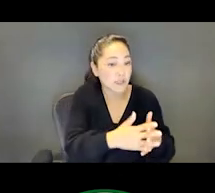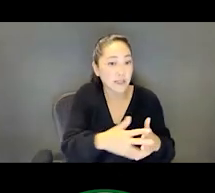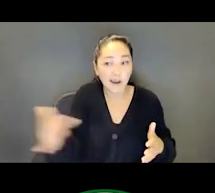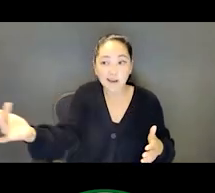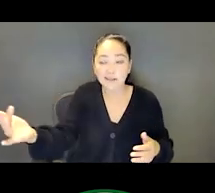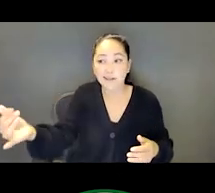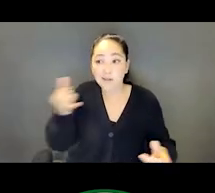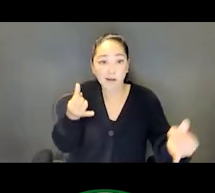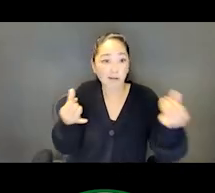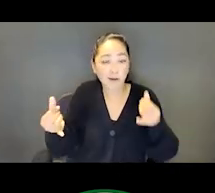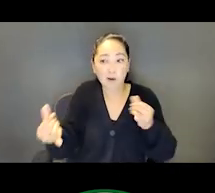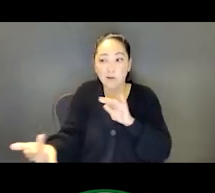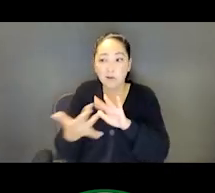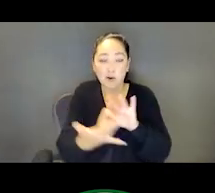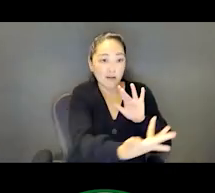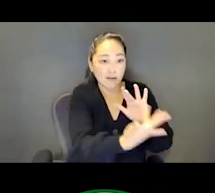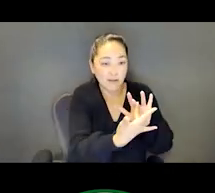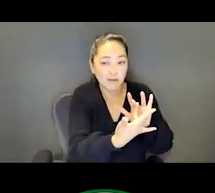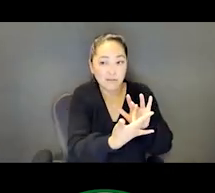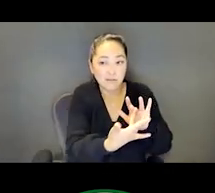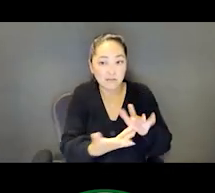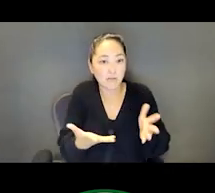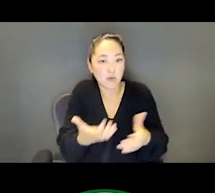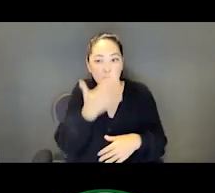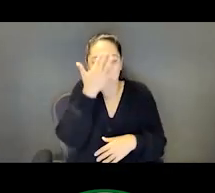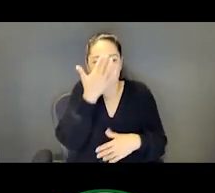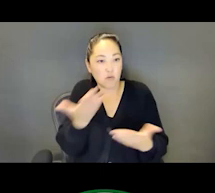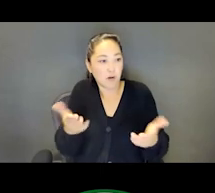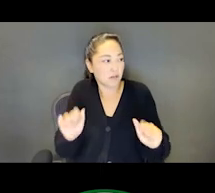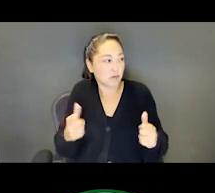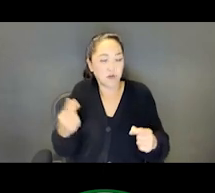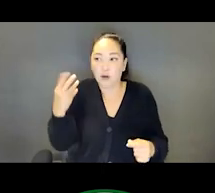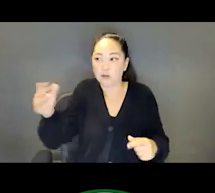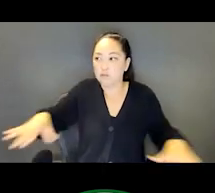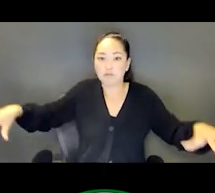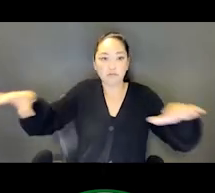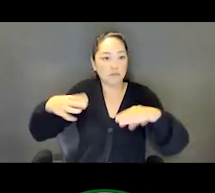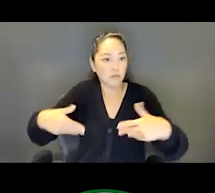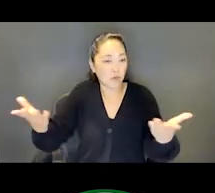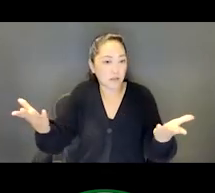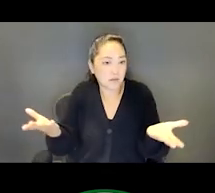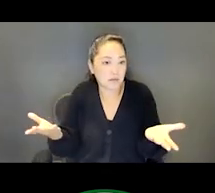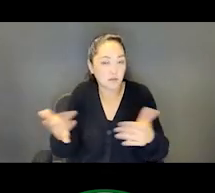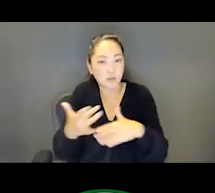Most of the time, they wanna know what they can do in outdoor spaces. So I think it's